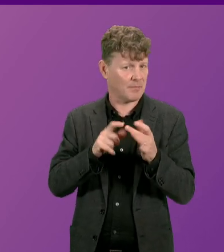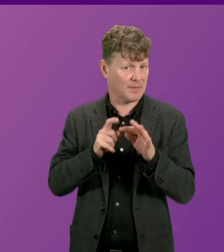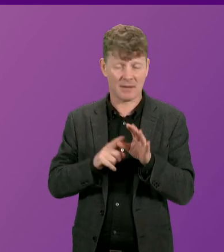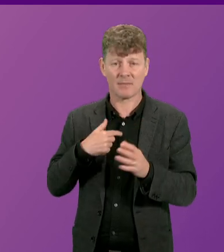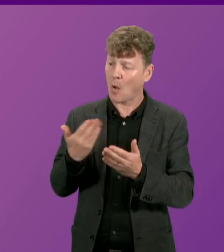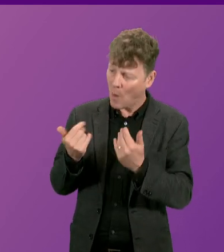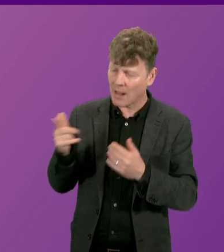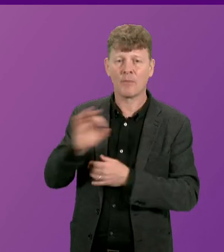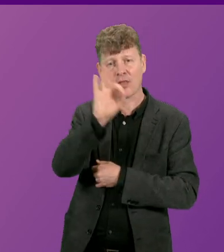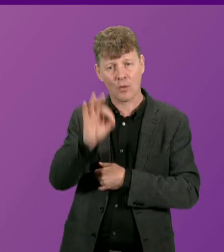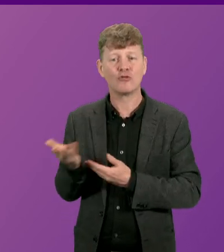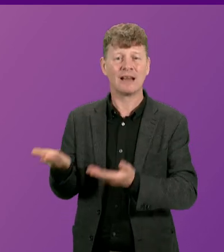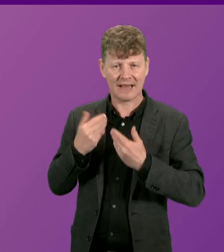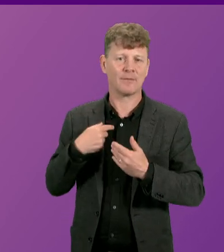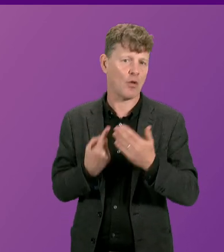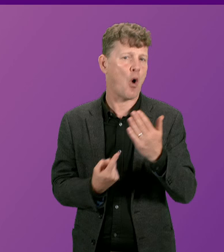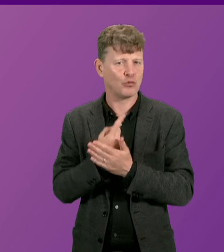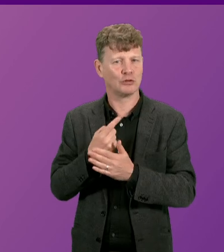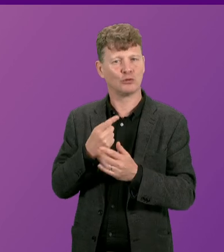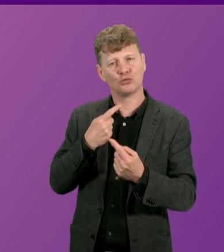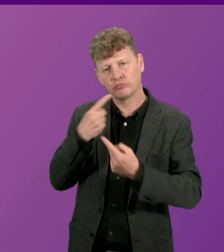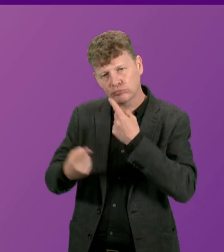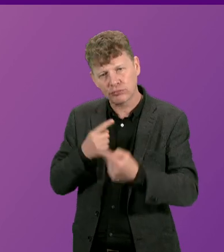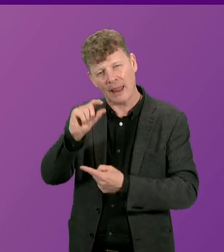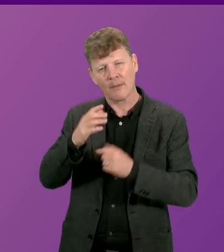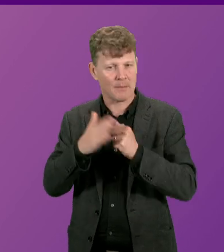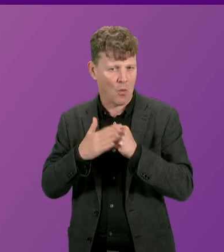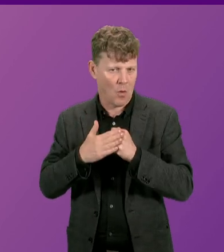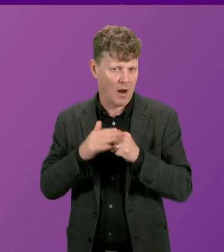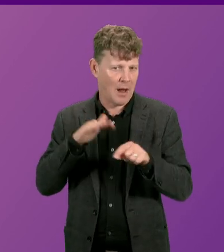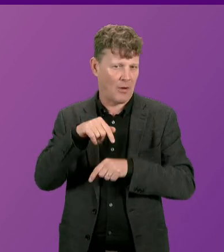because it provides me with the opportunity to say a bit more about the issue. I have